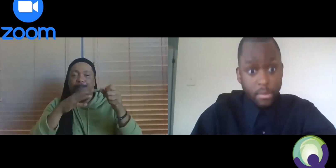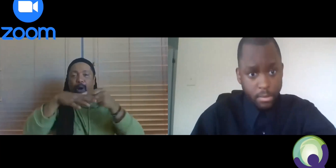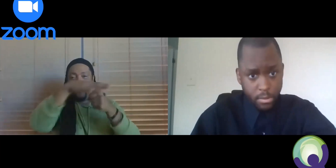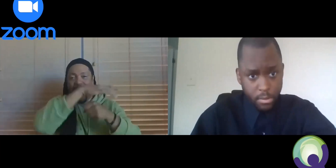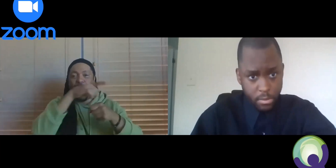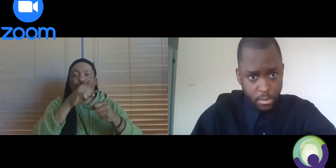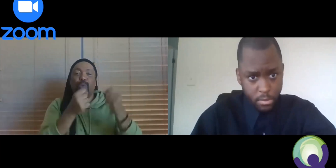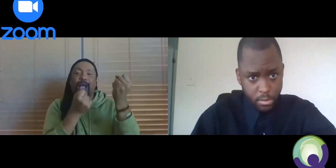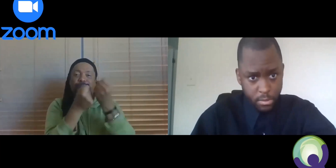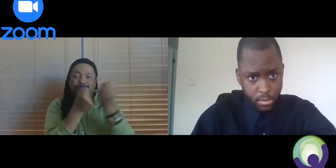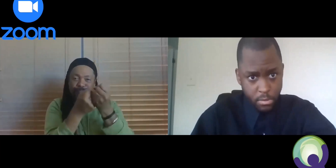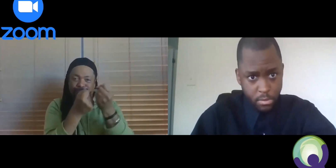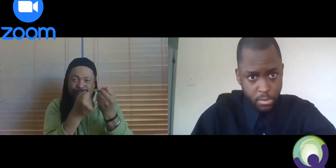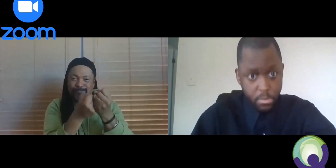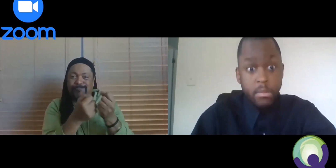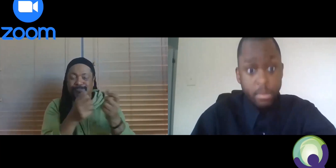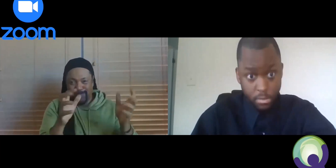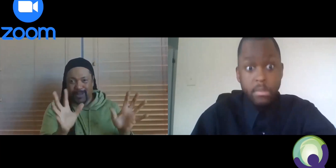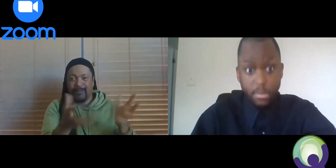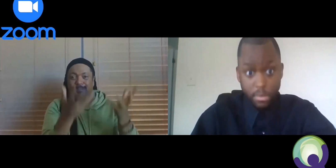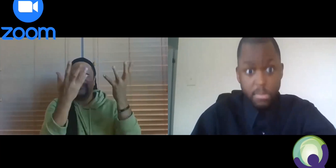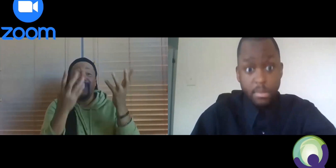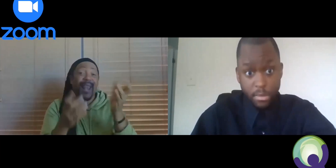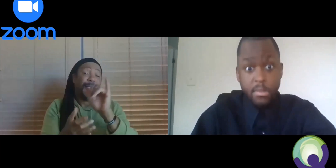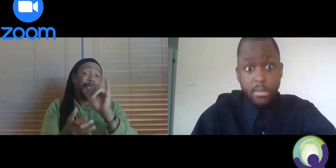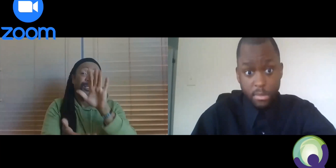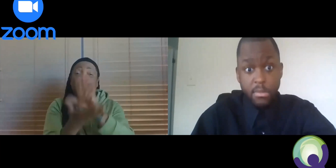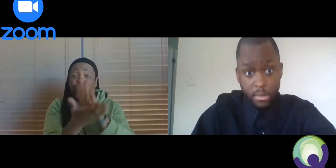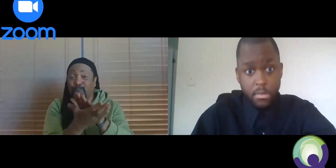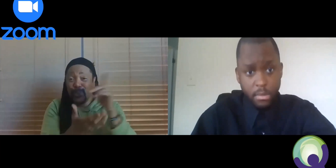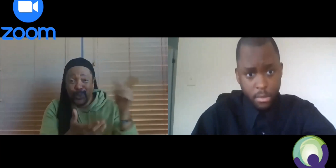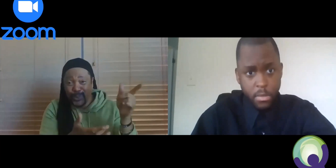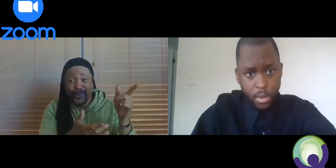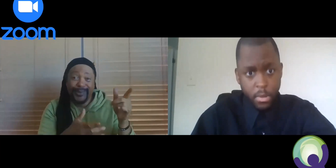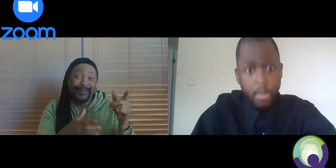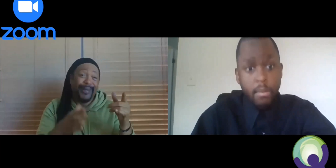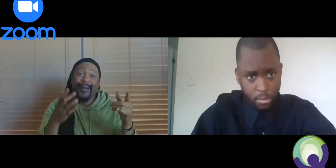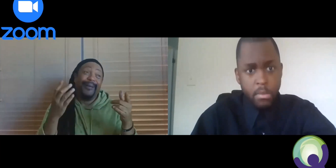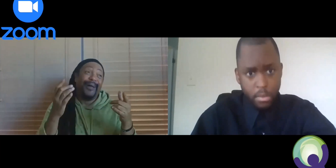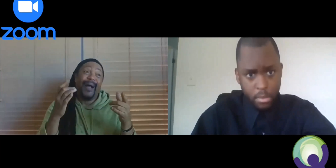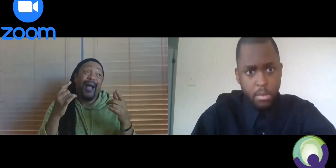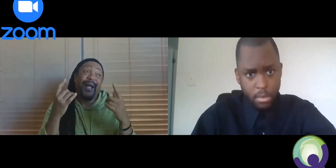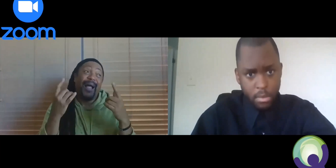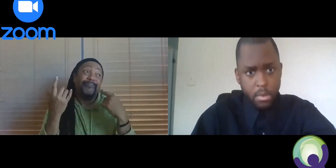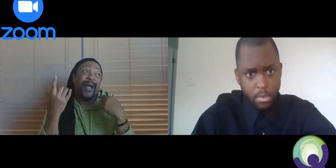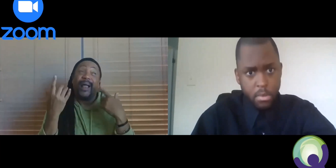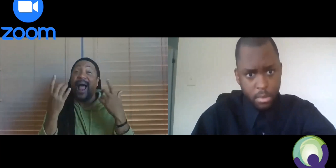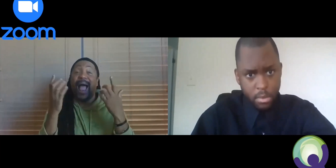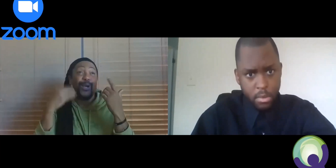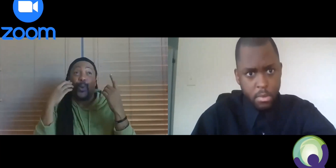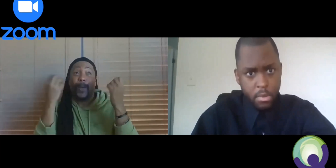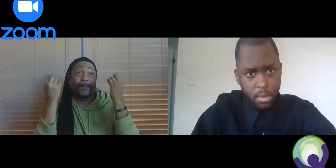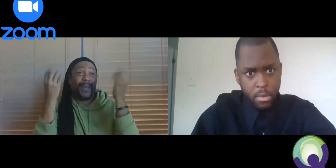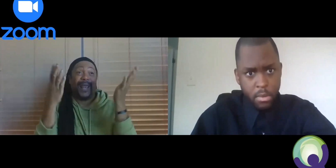Number two, having people around you that will support you. Like schools, I know many schools